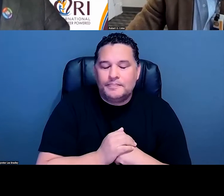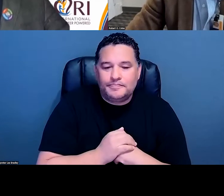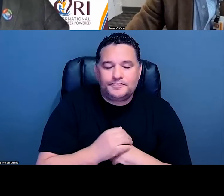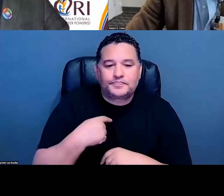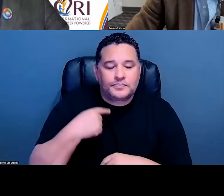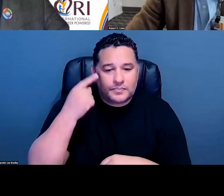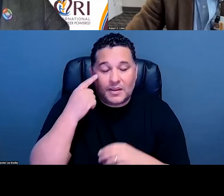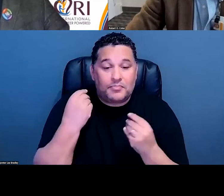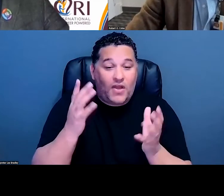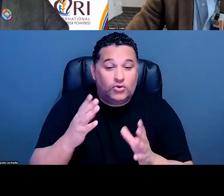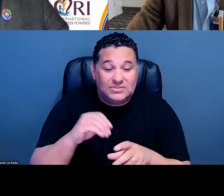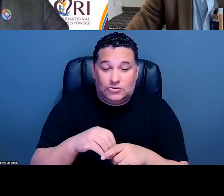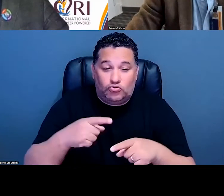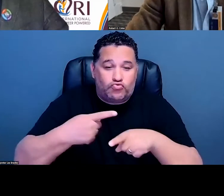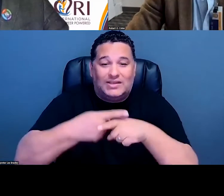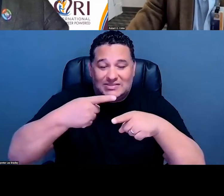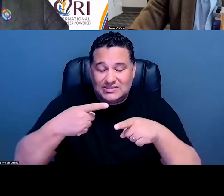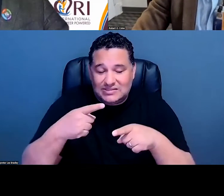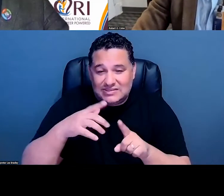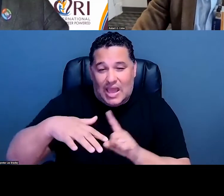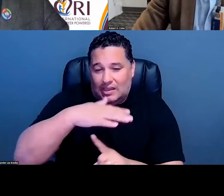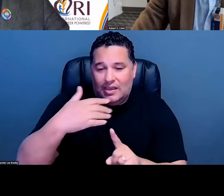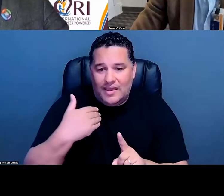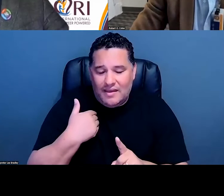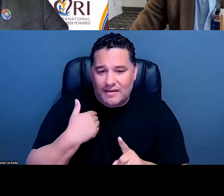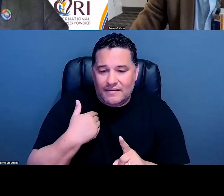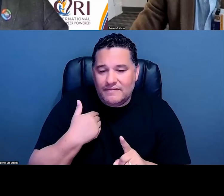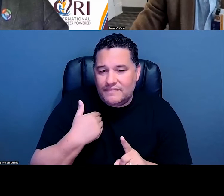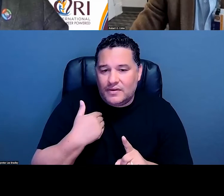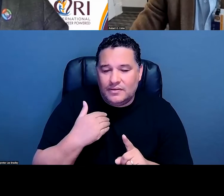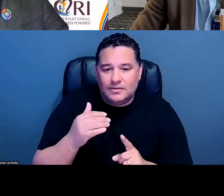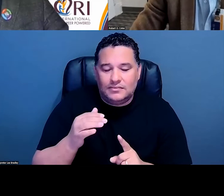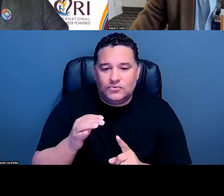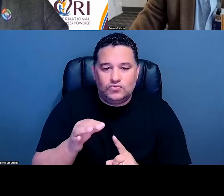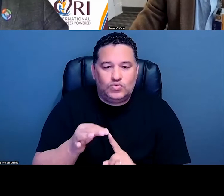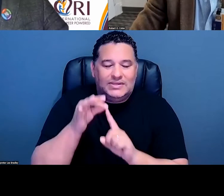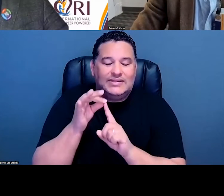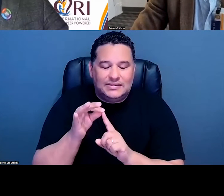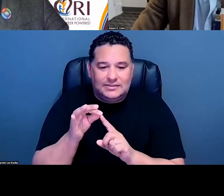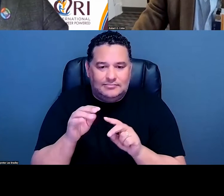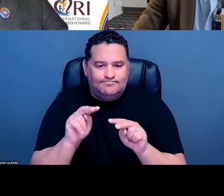SUPPORT OF INFORMATION . > PROVIDERSEN CRISIS SETTINGS HAVE A